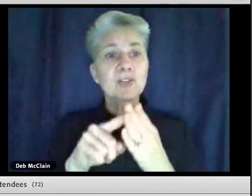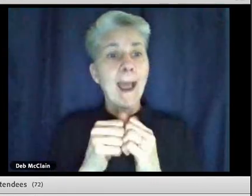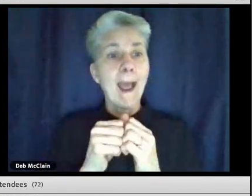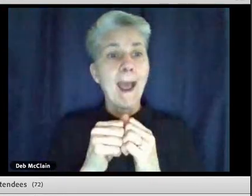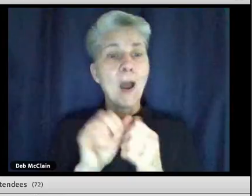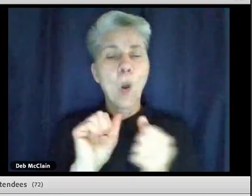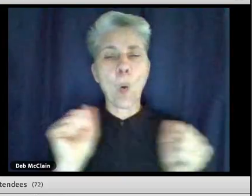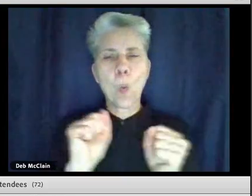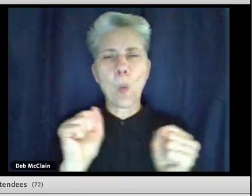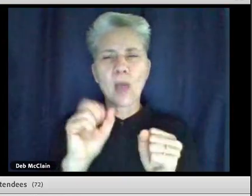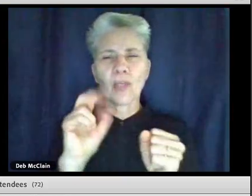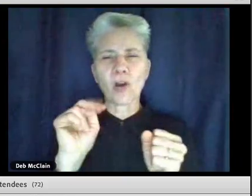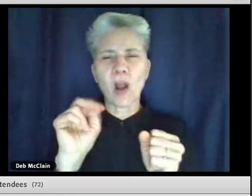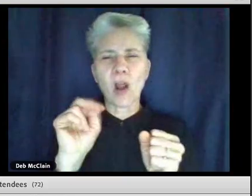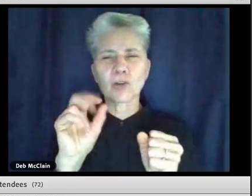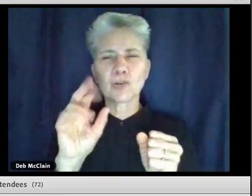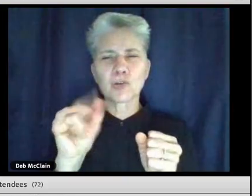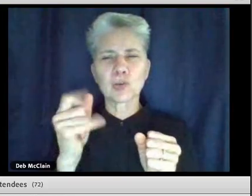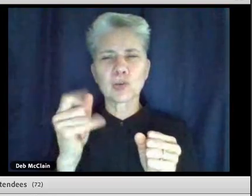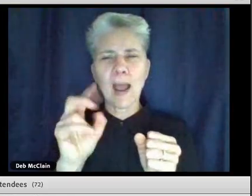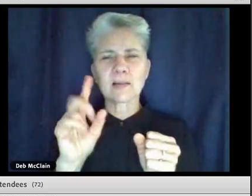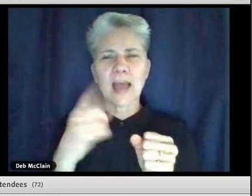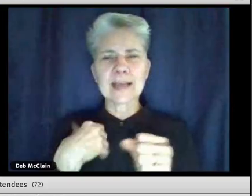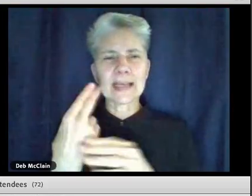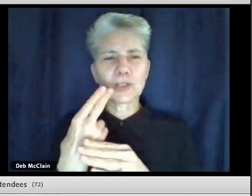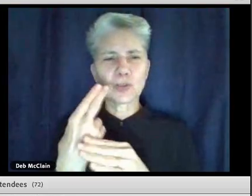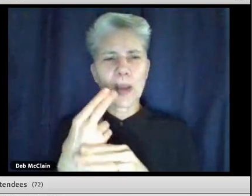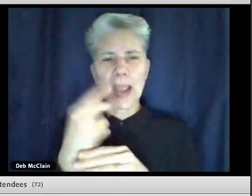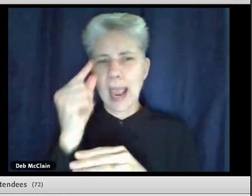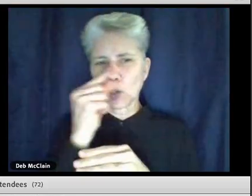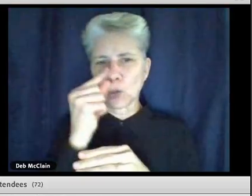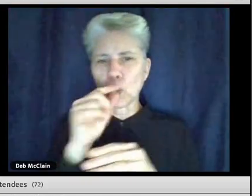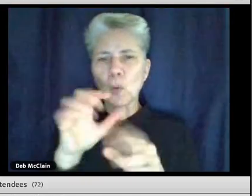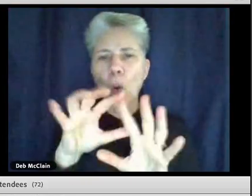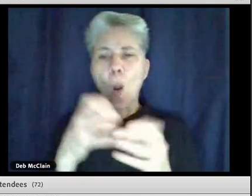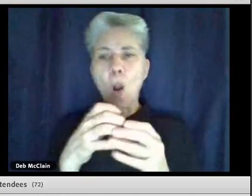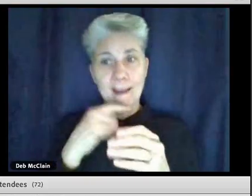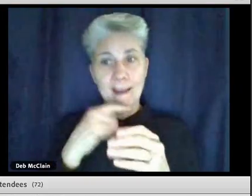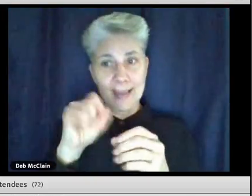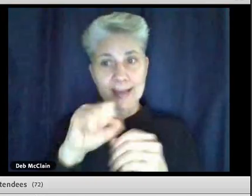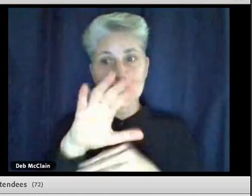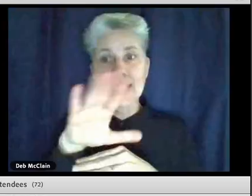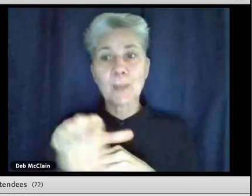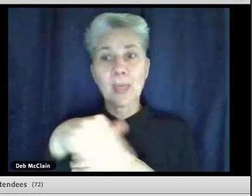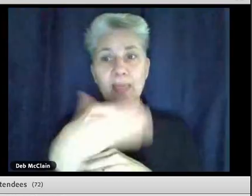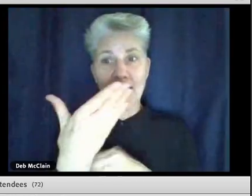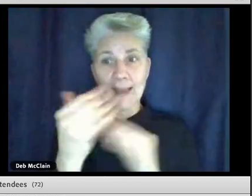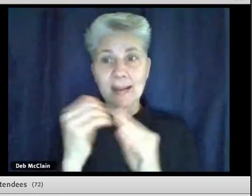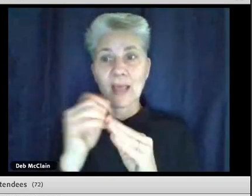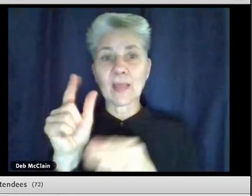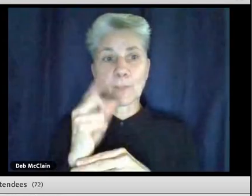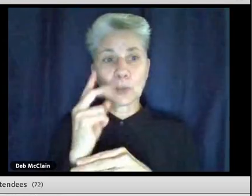I can see the mountains," and so two ways you can check that is, Weather Underground has a history, and there's also Google Earth,